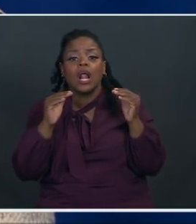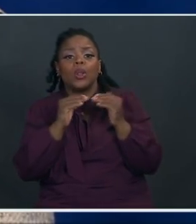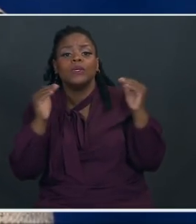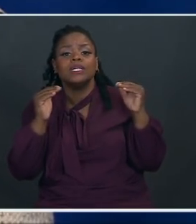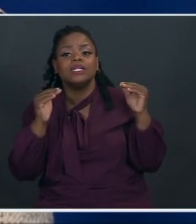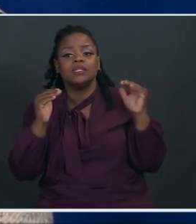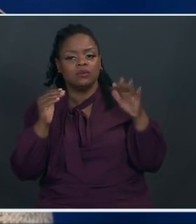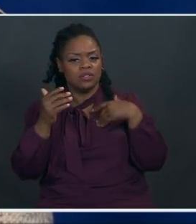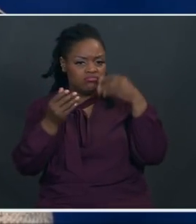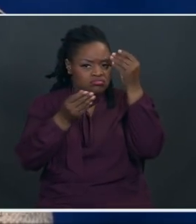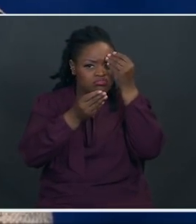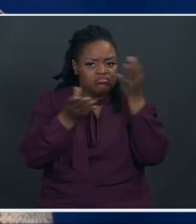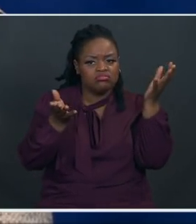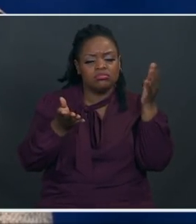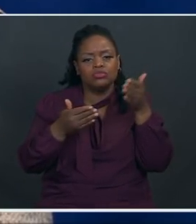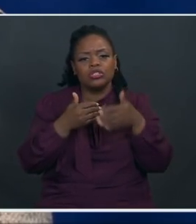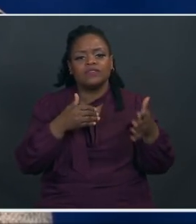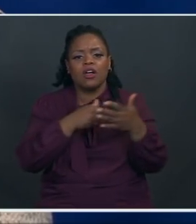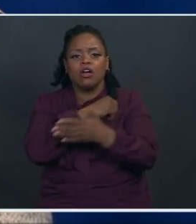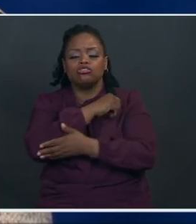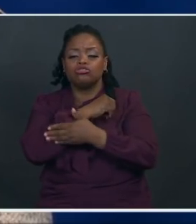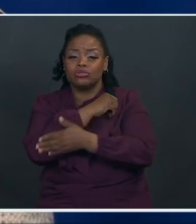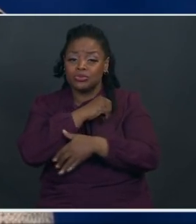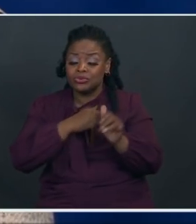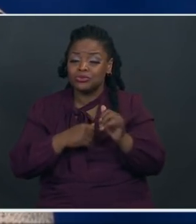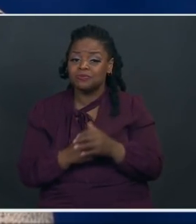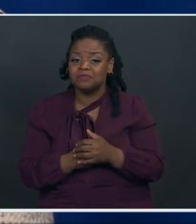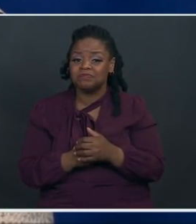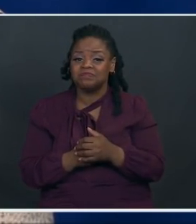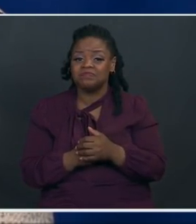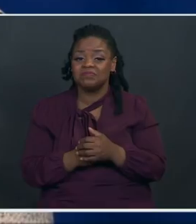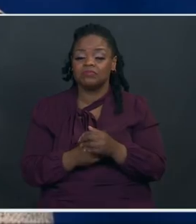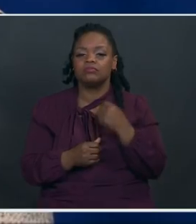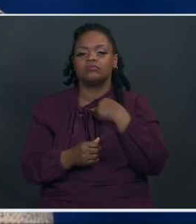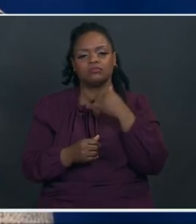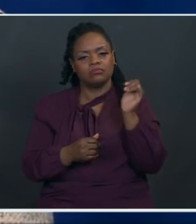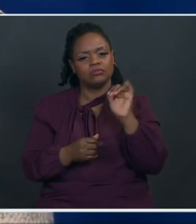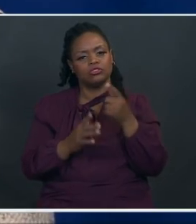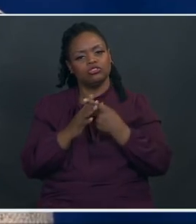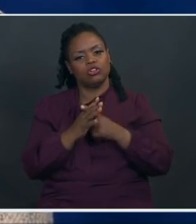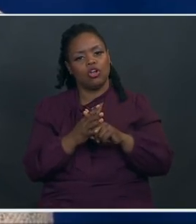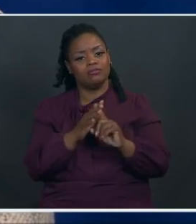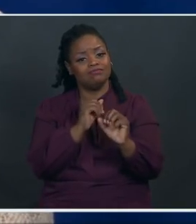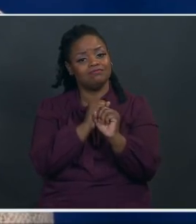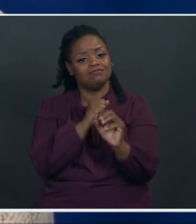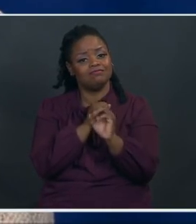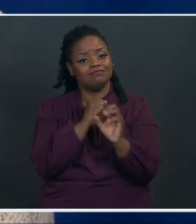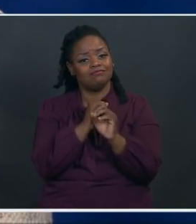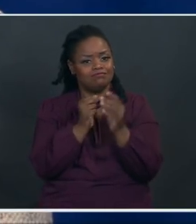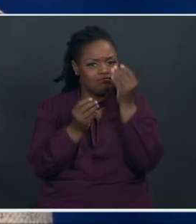a robust national public education campaign to make sure people know about this vaccine, the facts and not the misinformation.